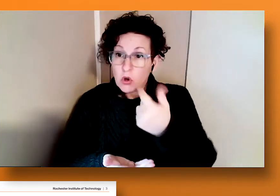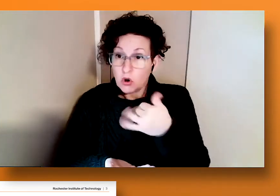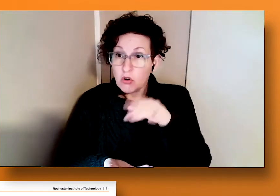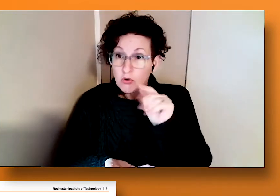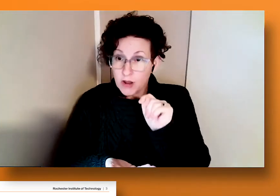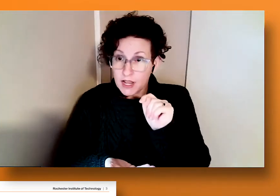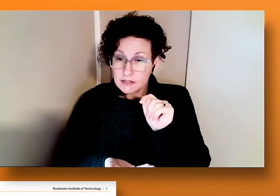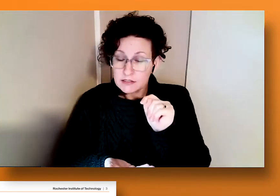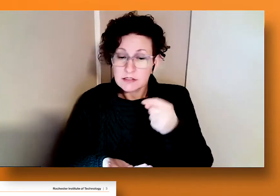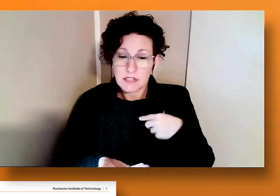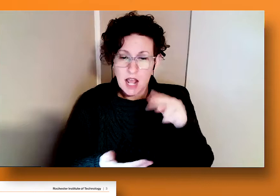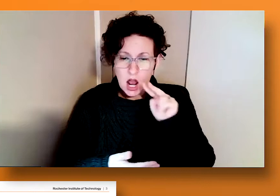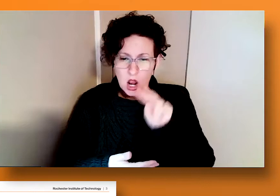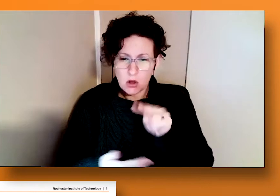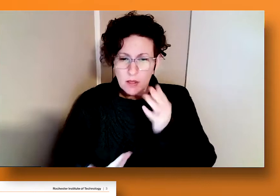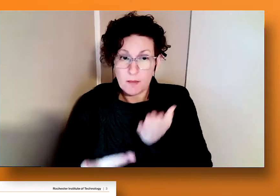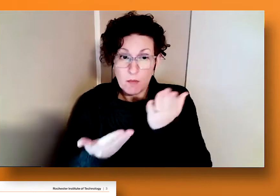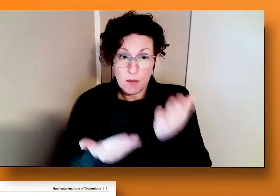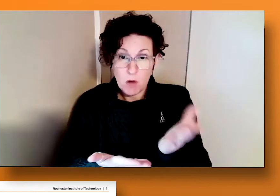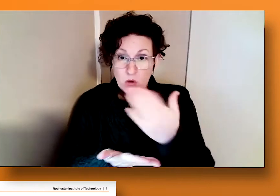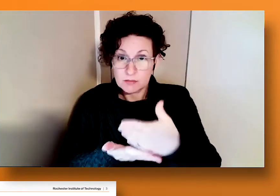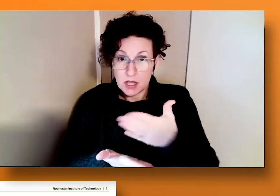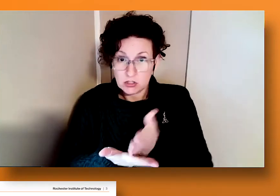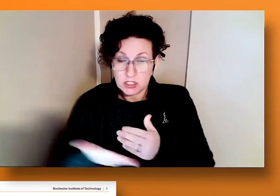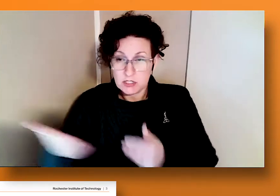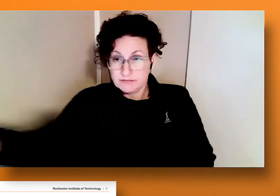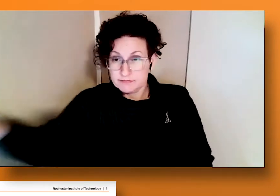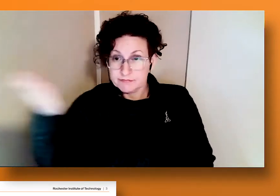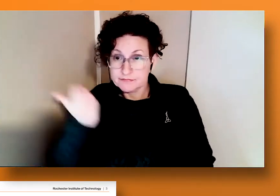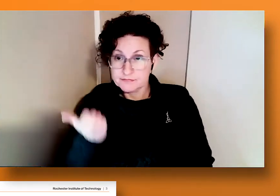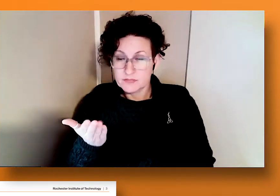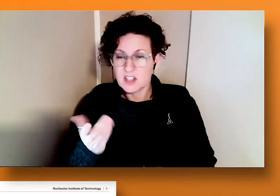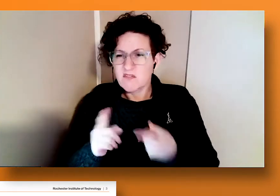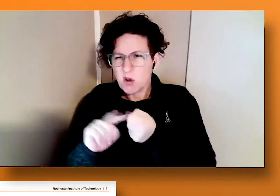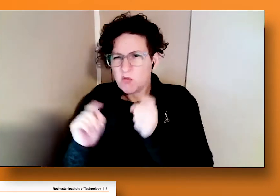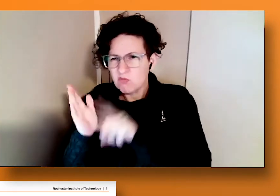I take the proposed budget that was given to me,